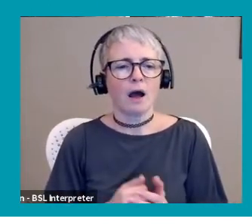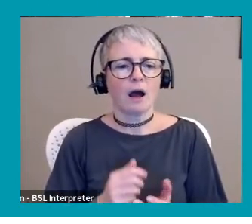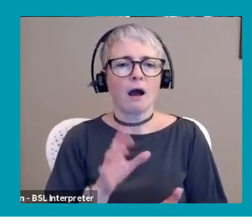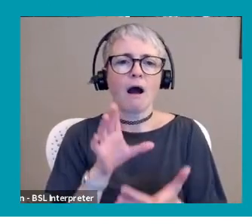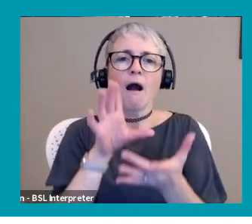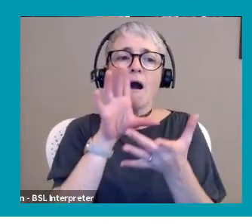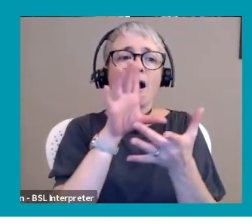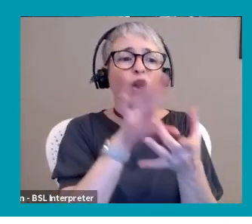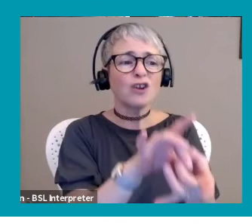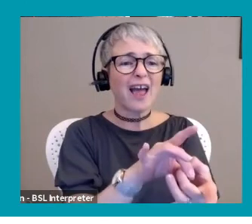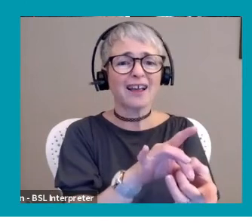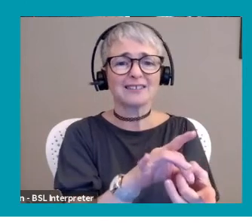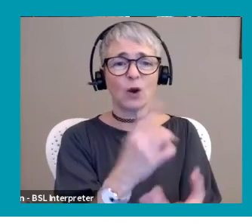with. Perhaps it's